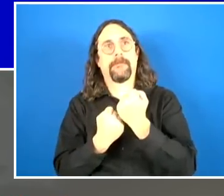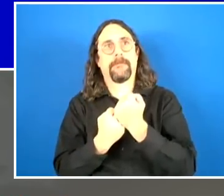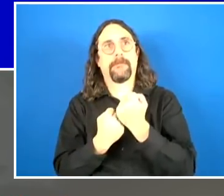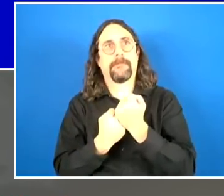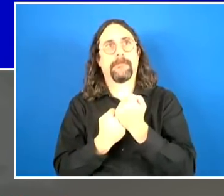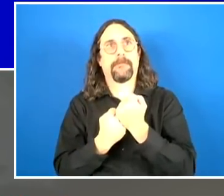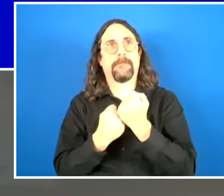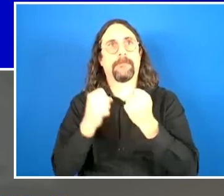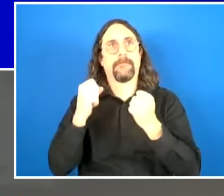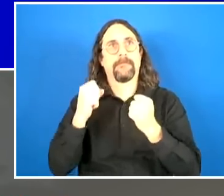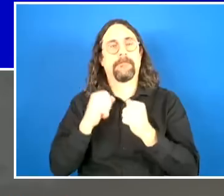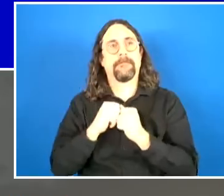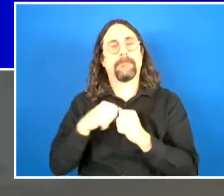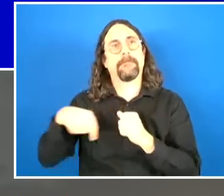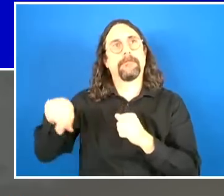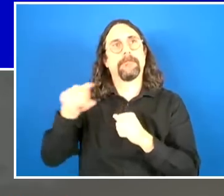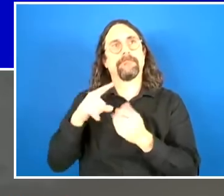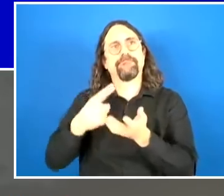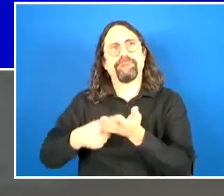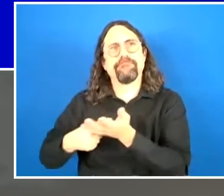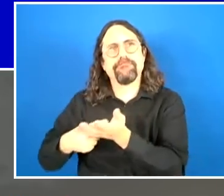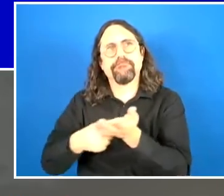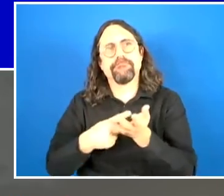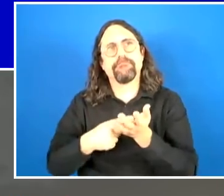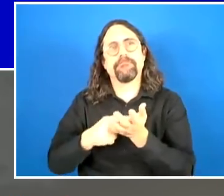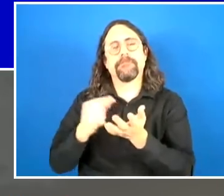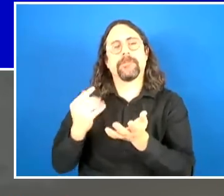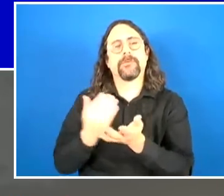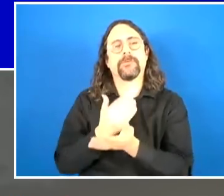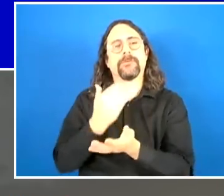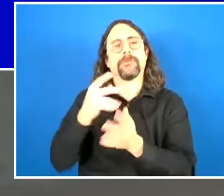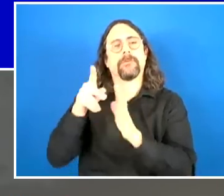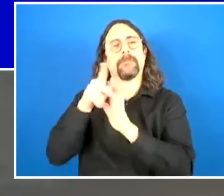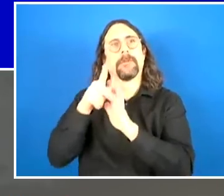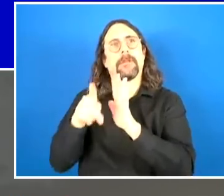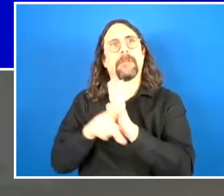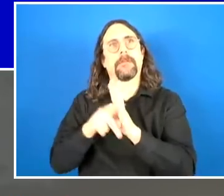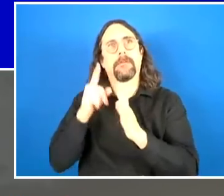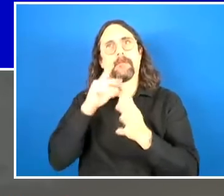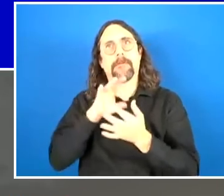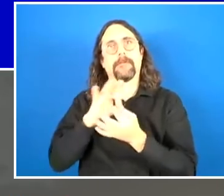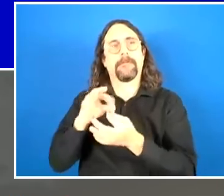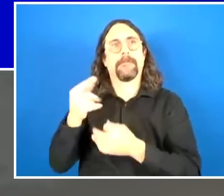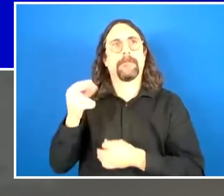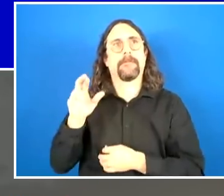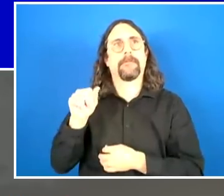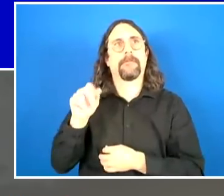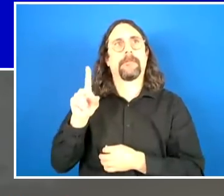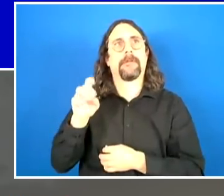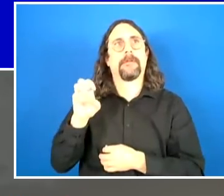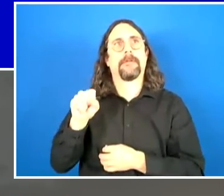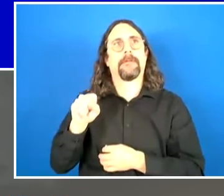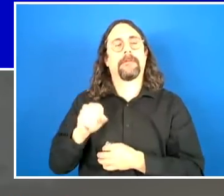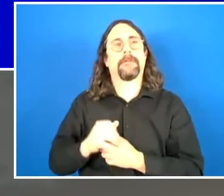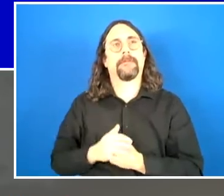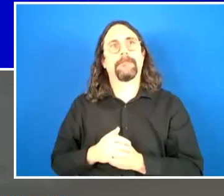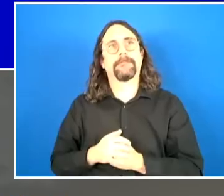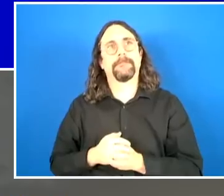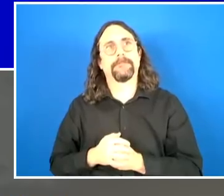CONFIRMING THE ERECTION OF THIS